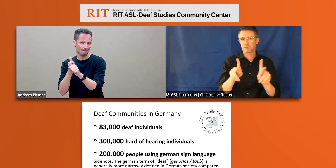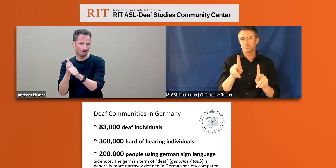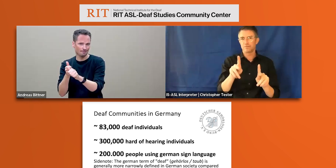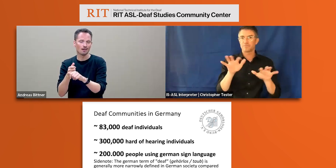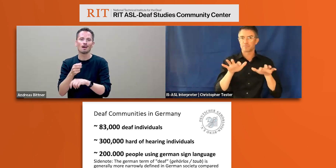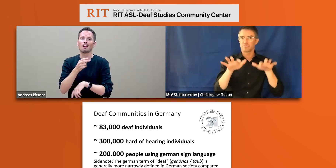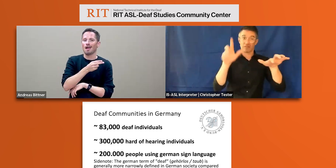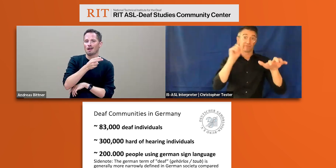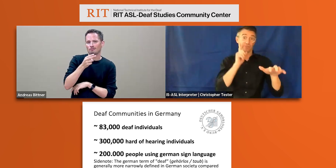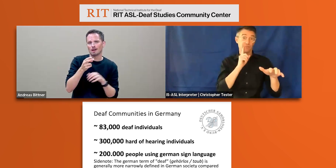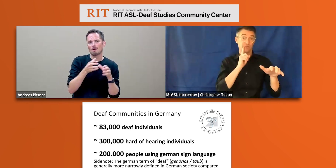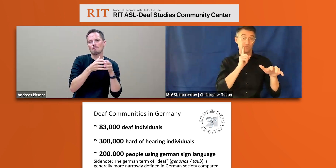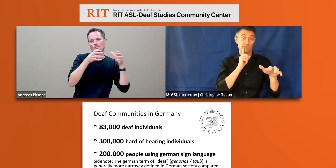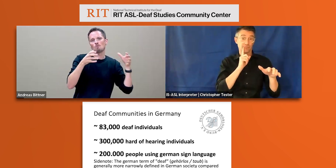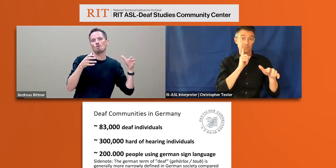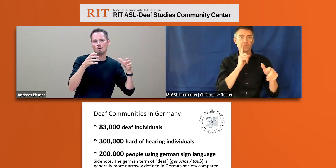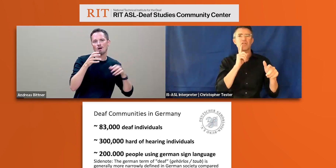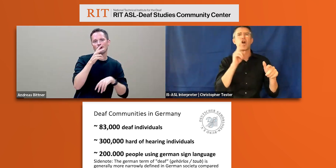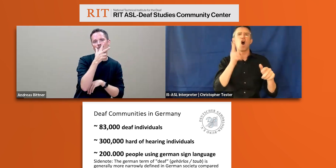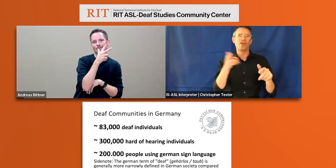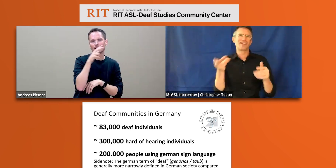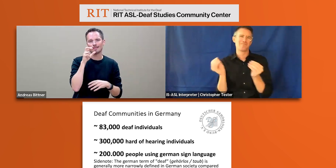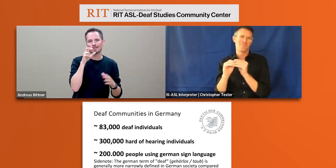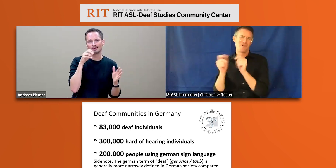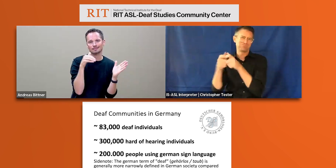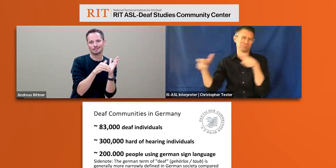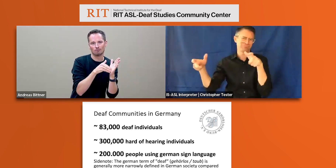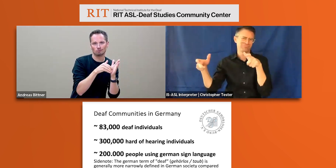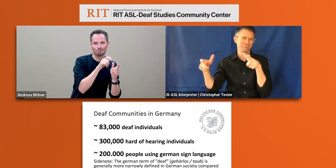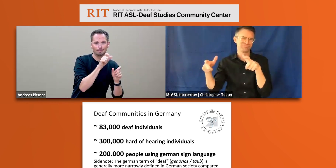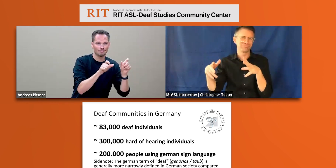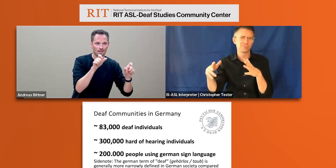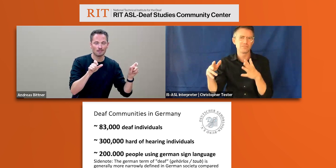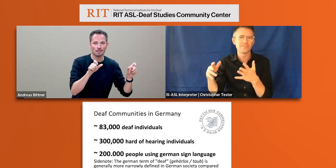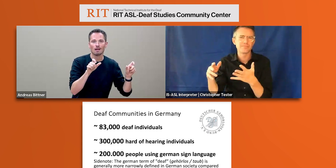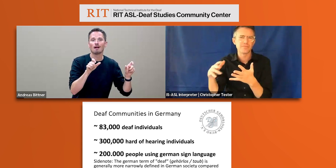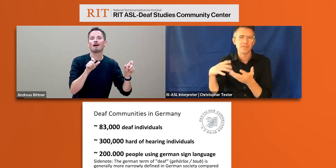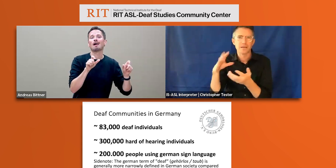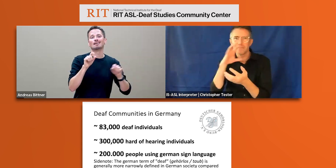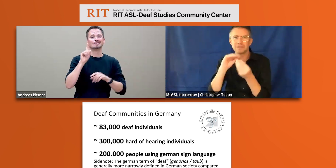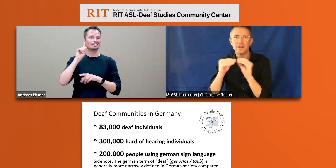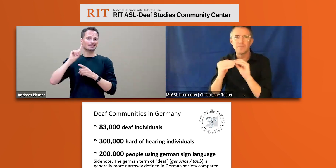There are 83,000 individuals who are deaf. There are more people if you count